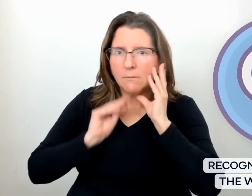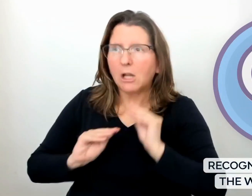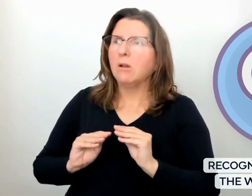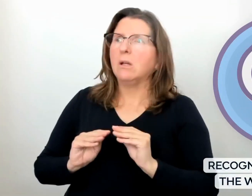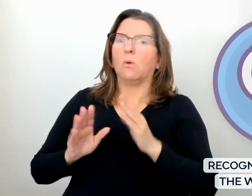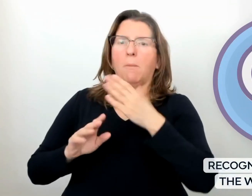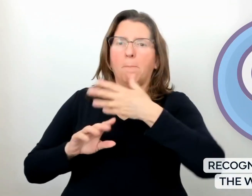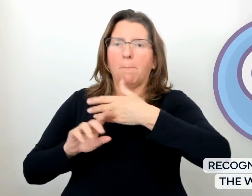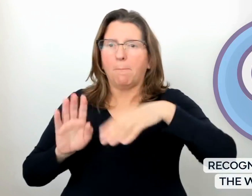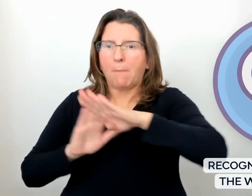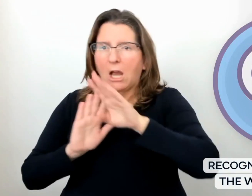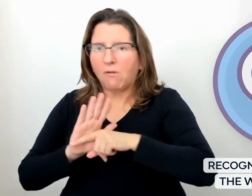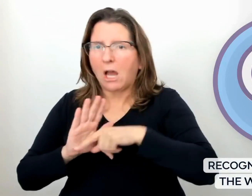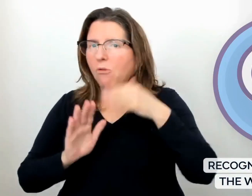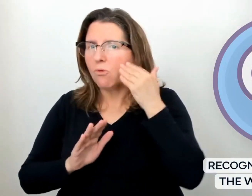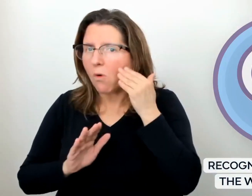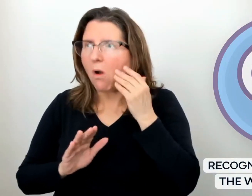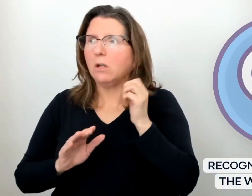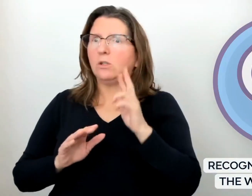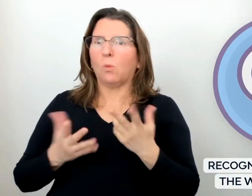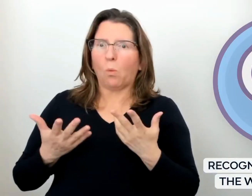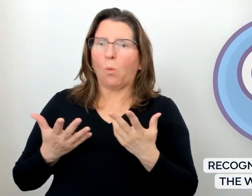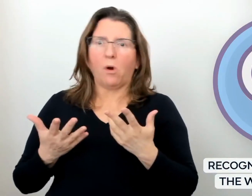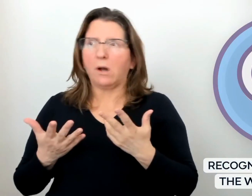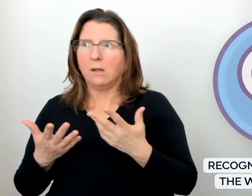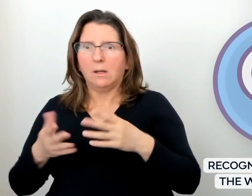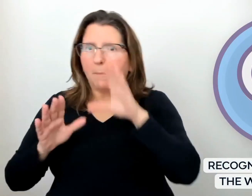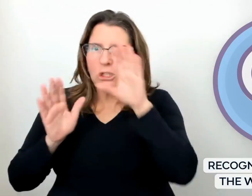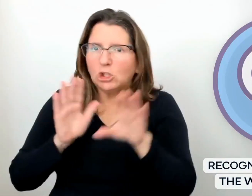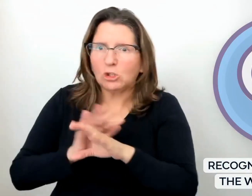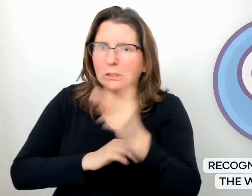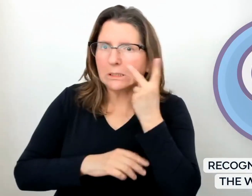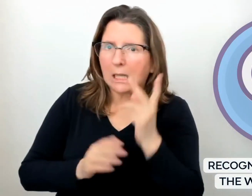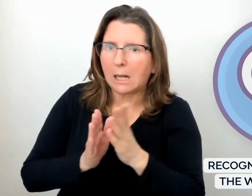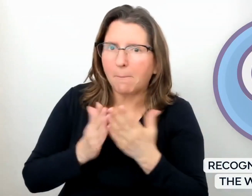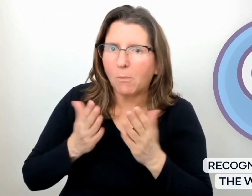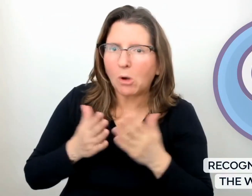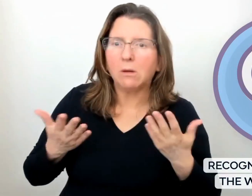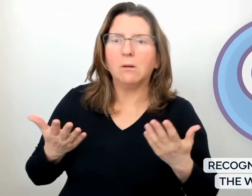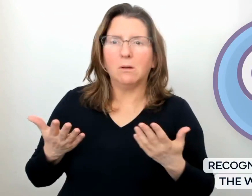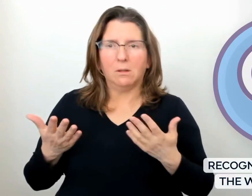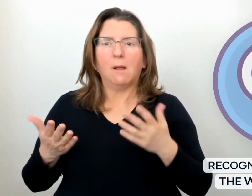This is where we tap into lived experiences, background knowledge, resources such as books, images, and so on.